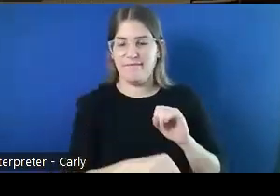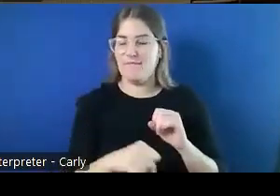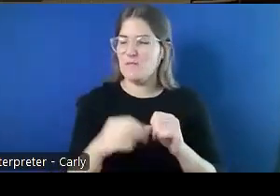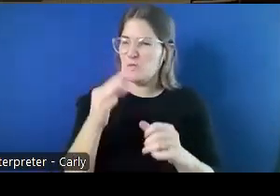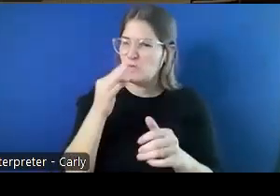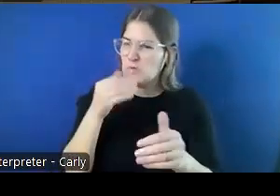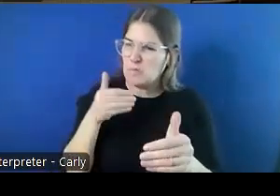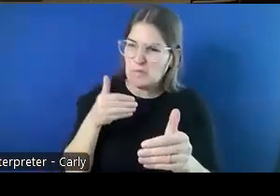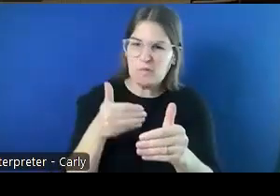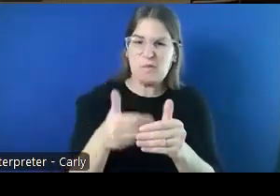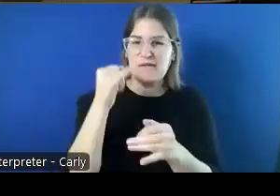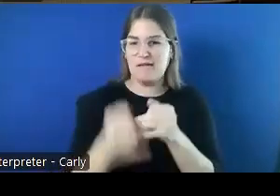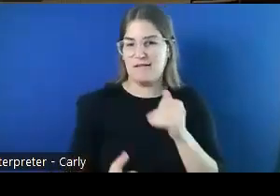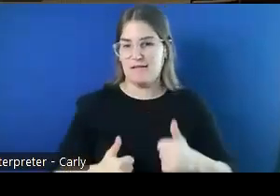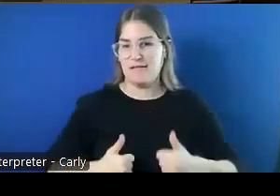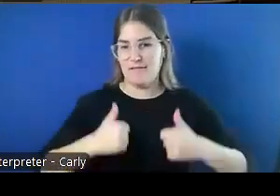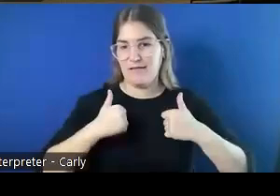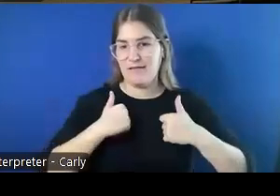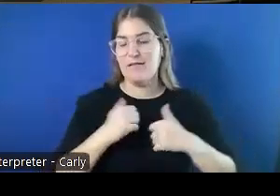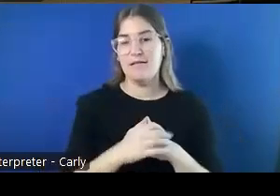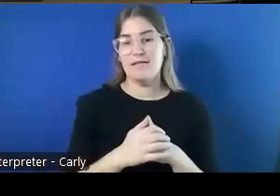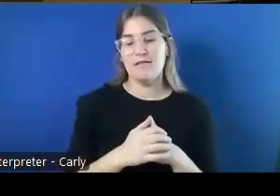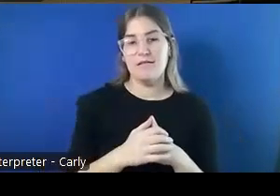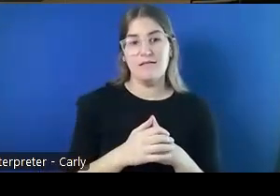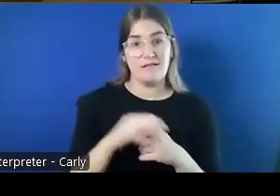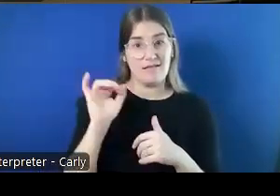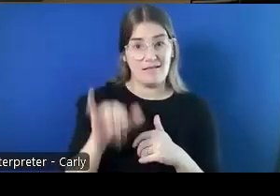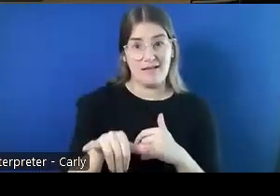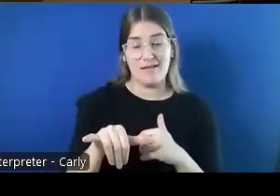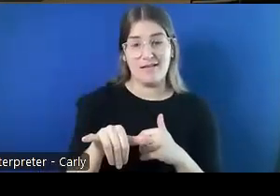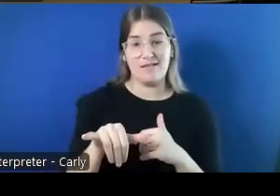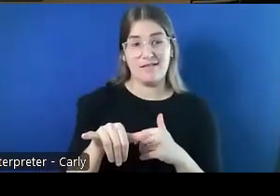think about this intervention too because it's so inherently there is grief so inherently in